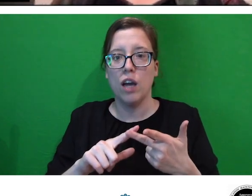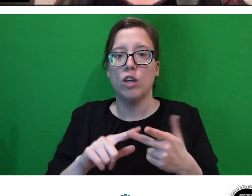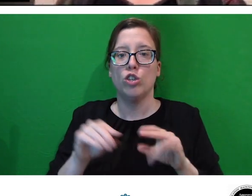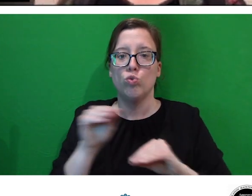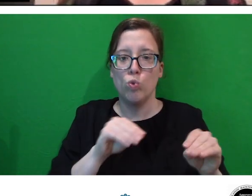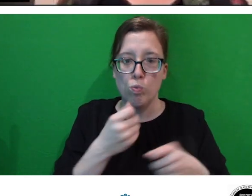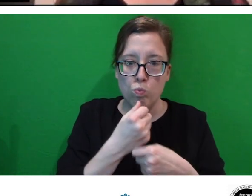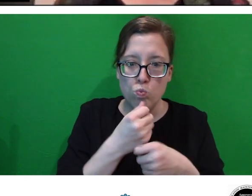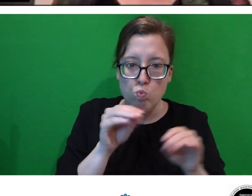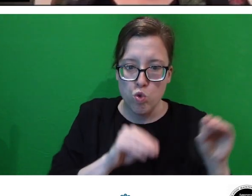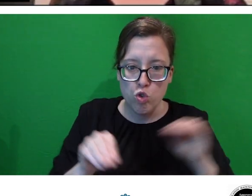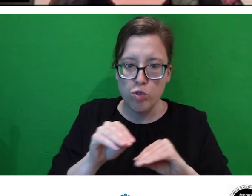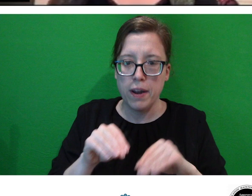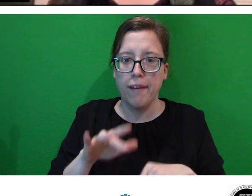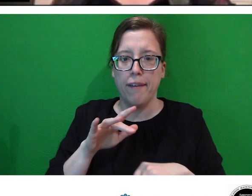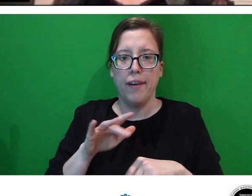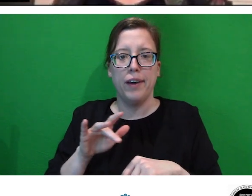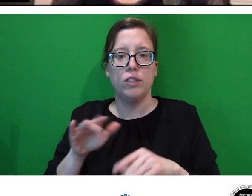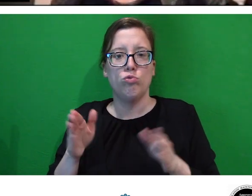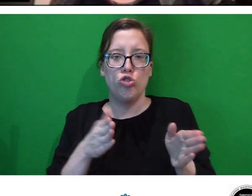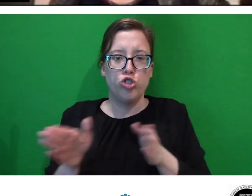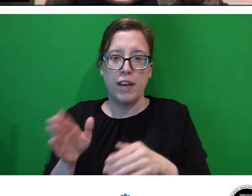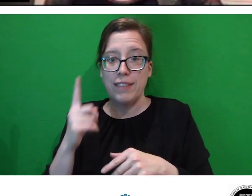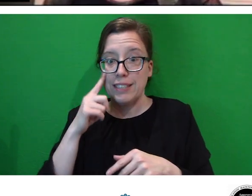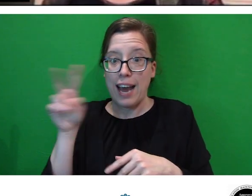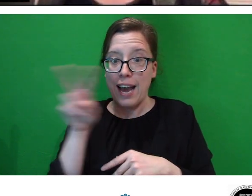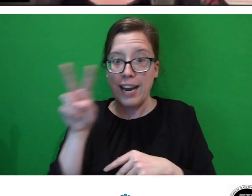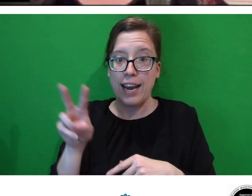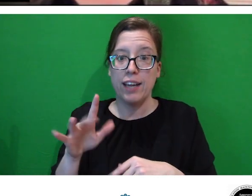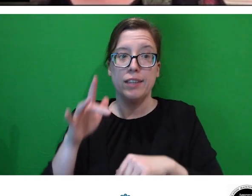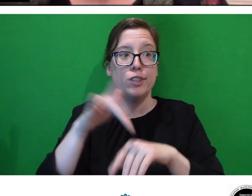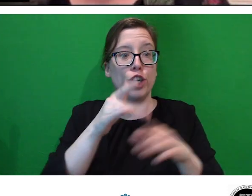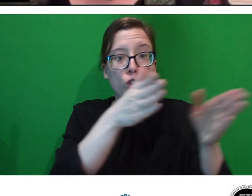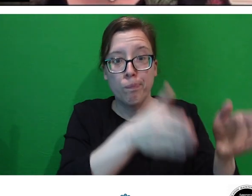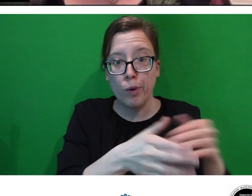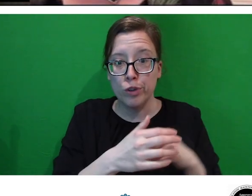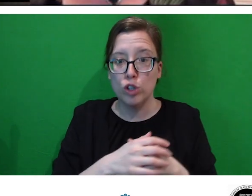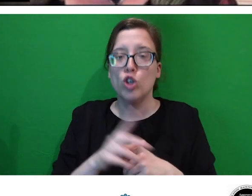he's got to do something to get it: make a sound, generate a movement, touch an object.